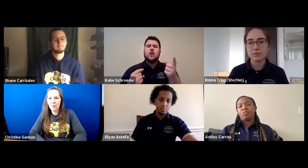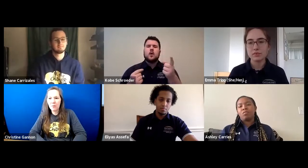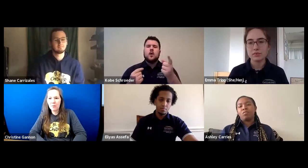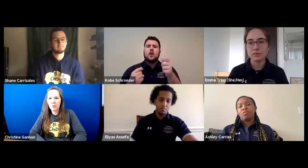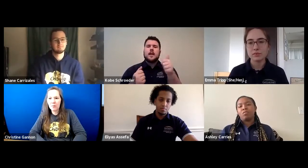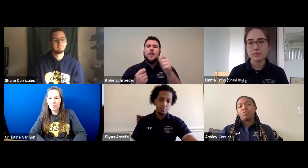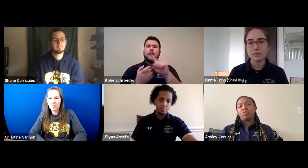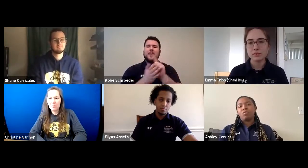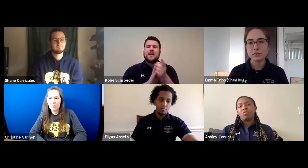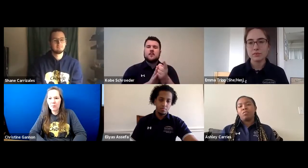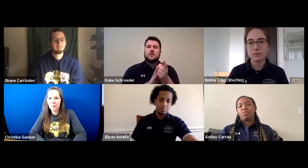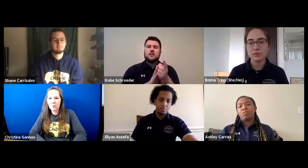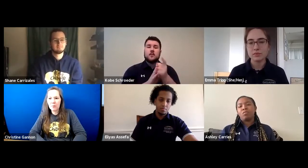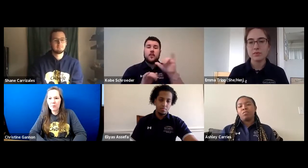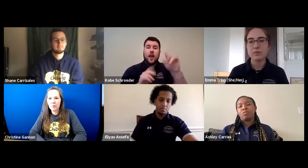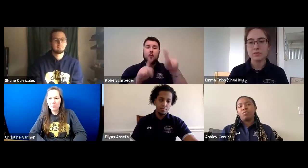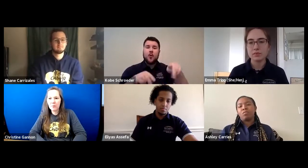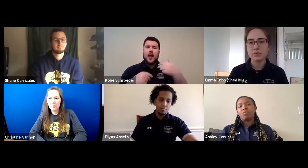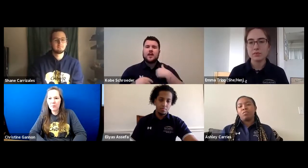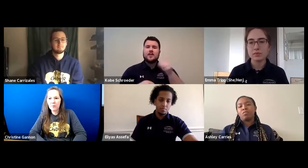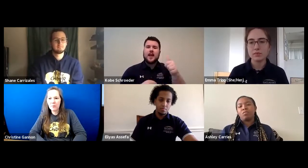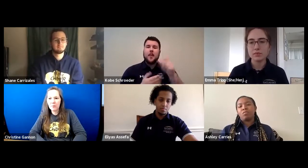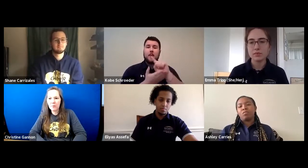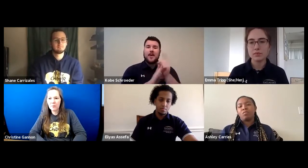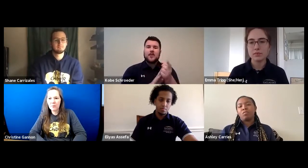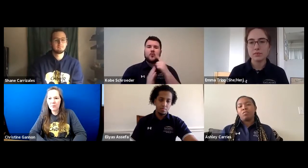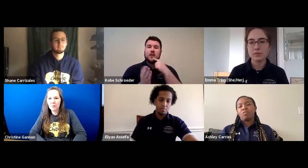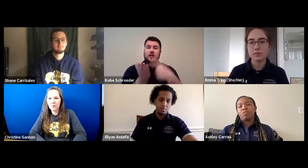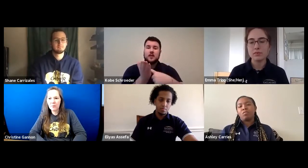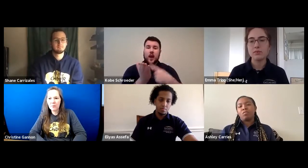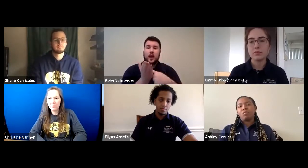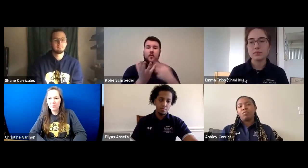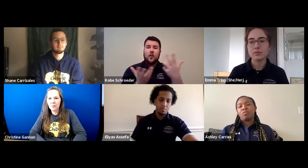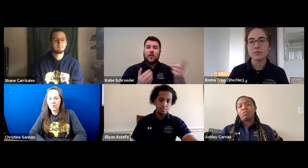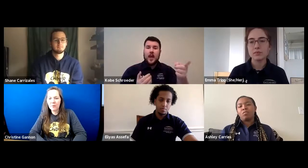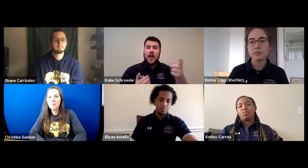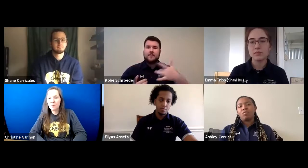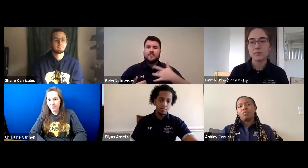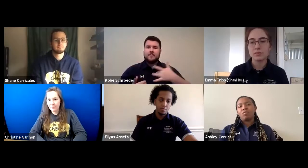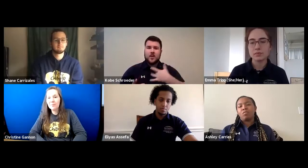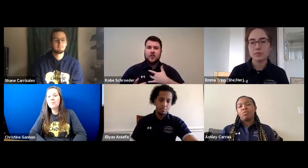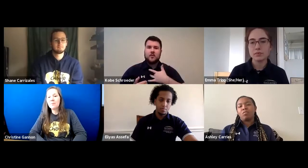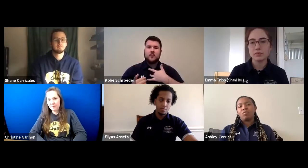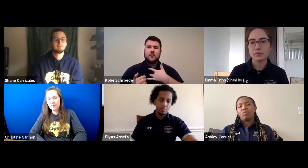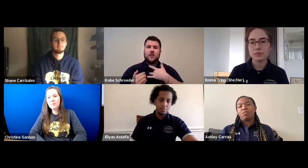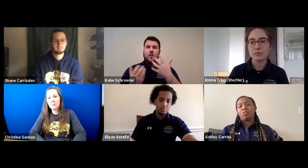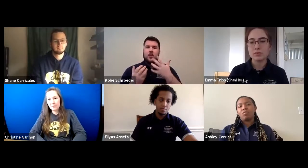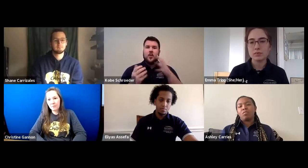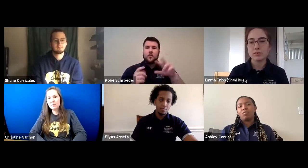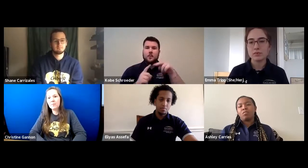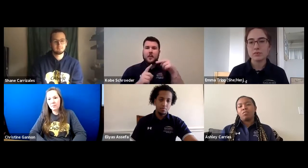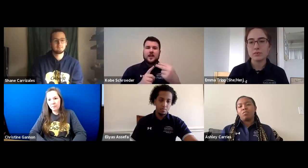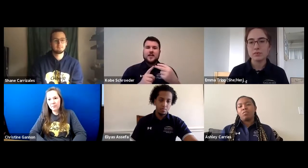is by talking in 10 minute intervals. One person can speak for 10 minutes and then the other person can speak for 10 minutes as well